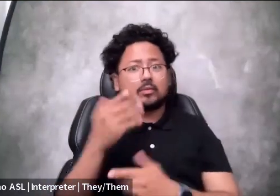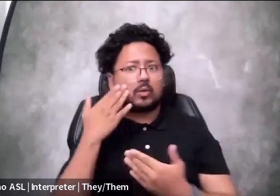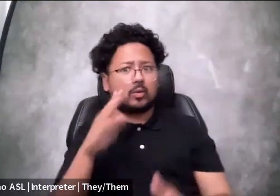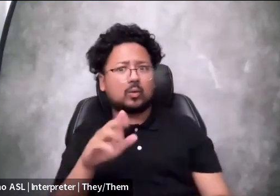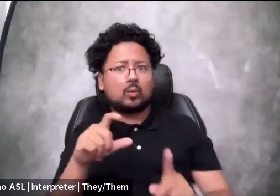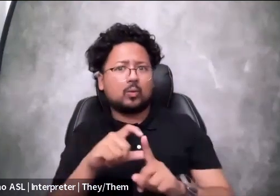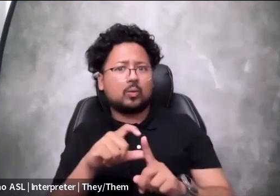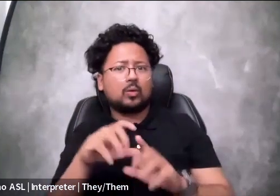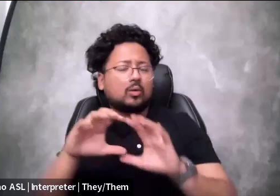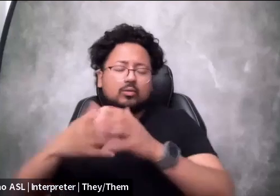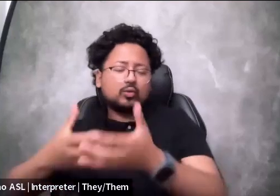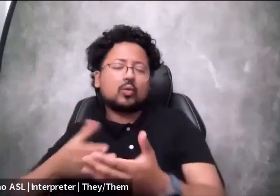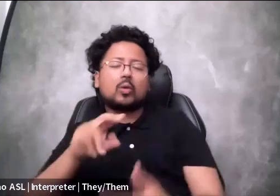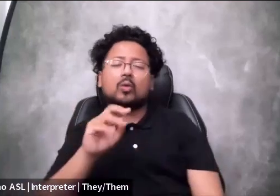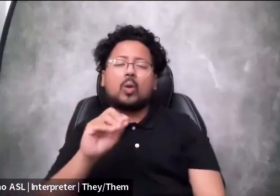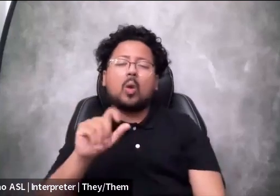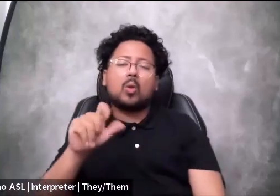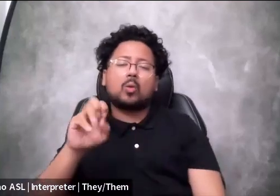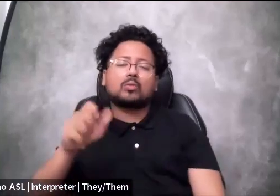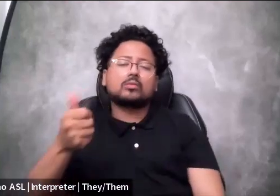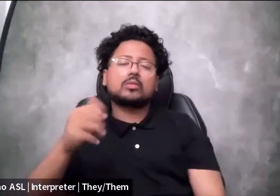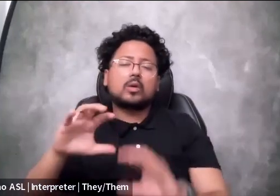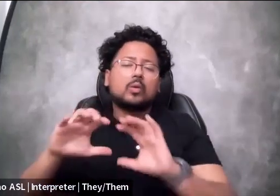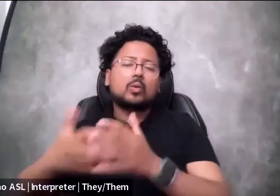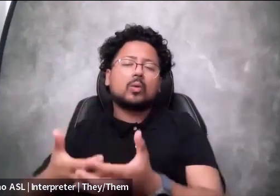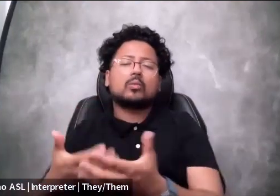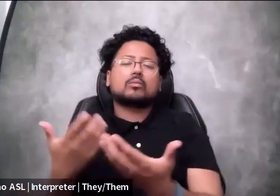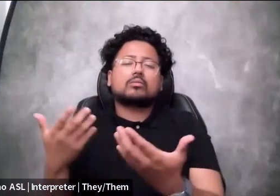another fat community organization that is a queer centered